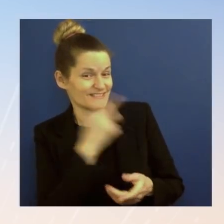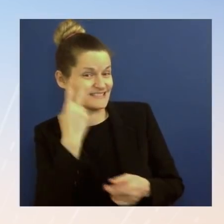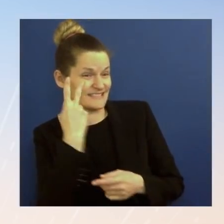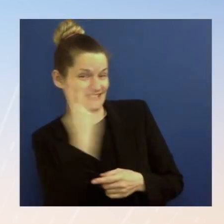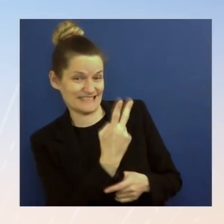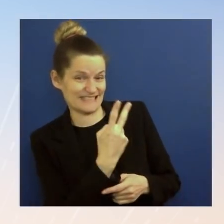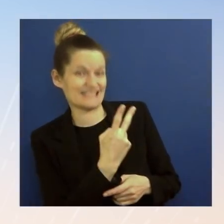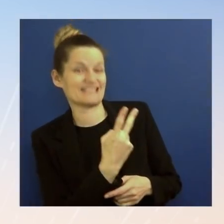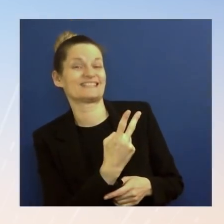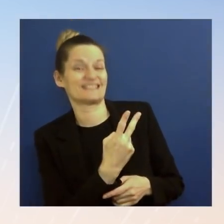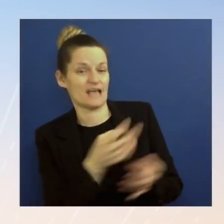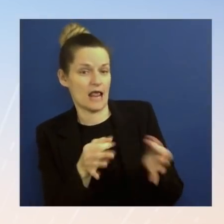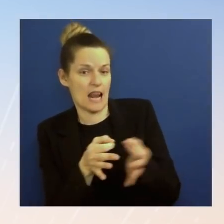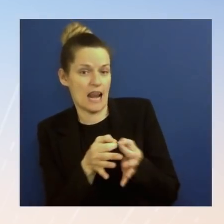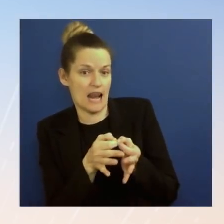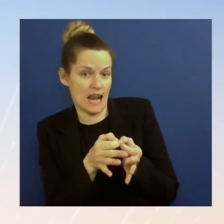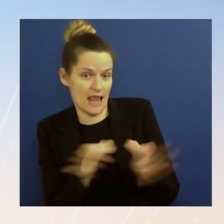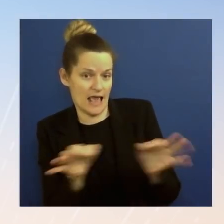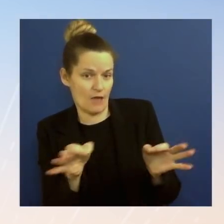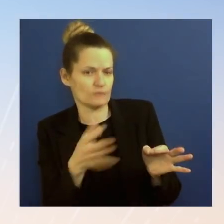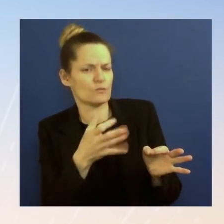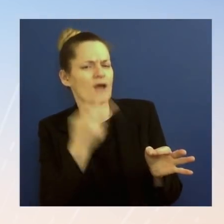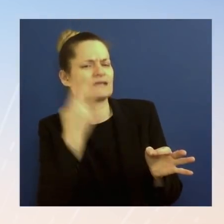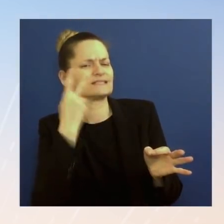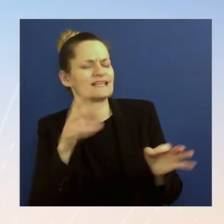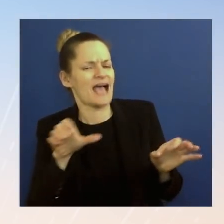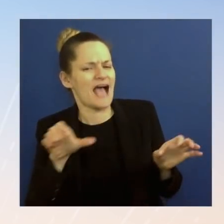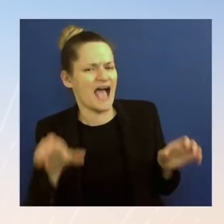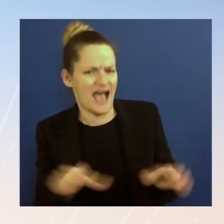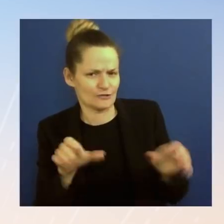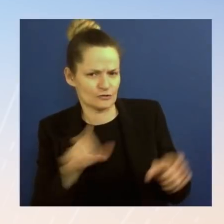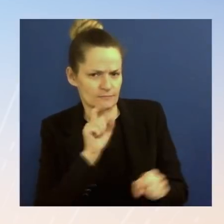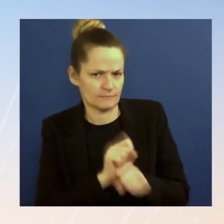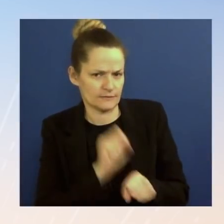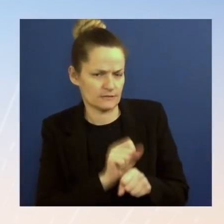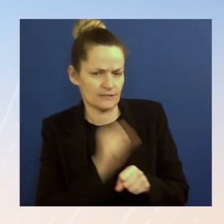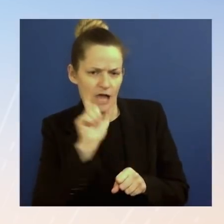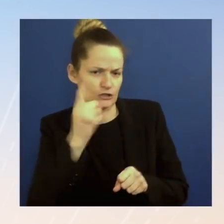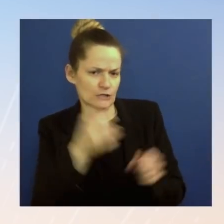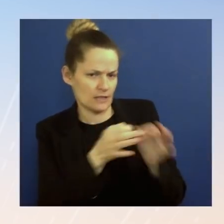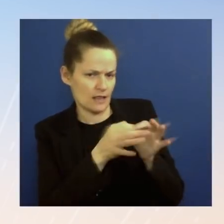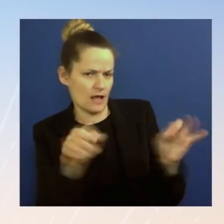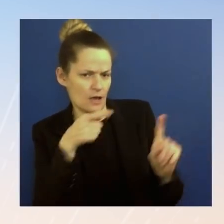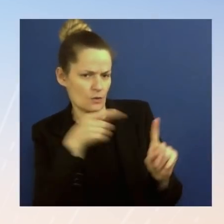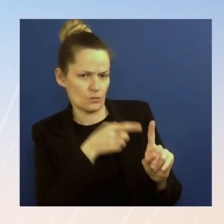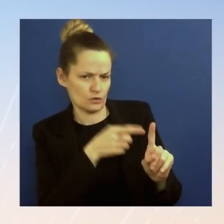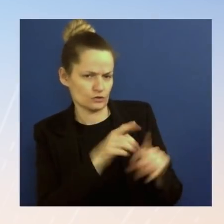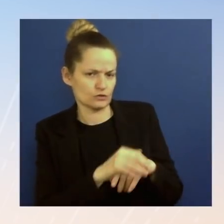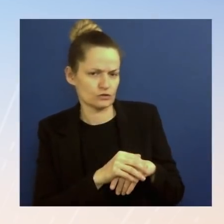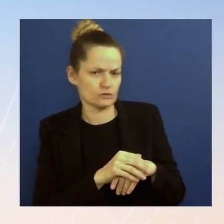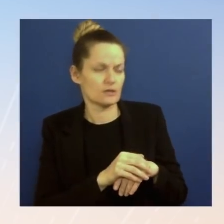There have been reports that they will have additional talks. We've been very appreciative of the efforts of our allies --